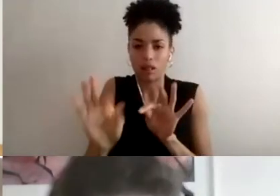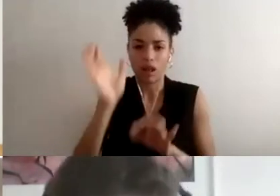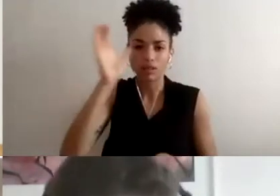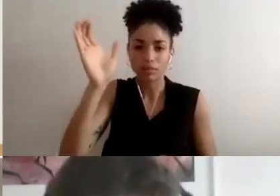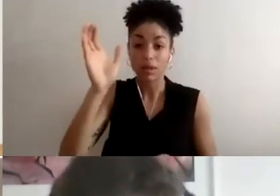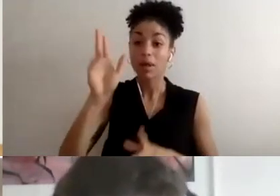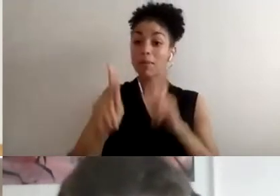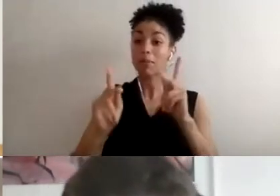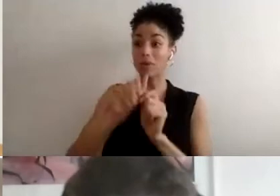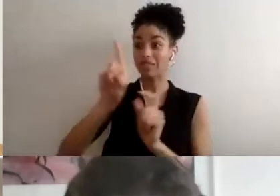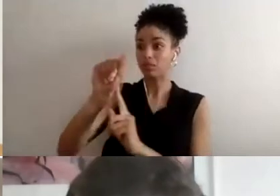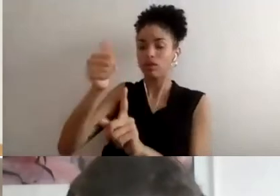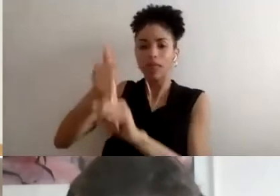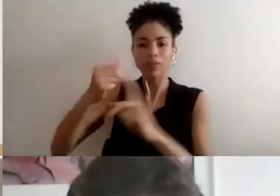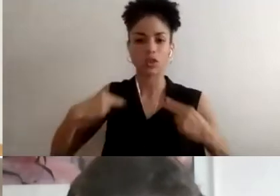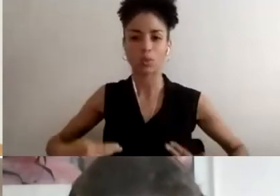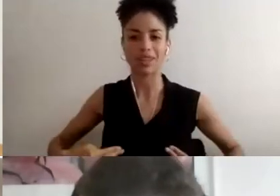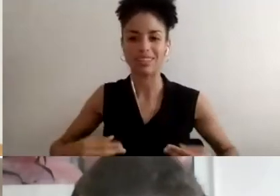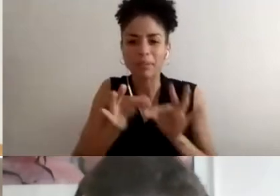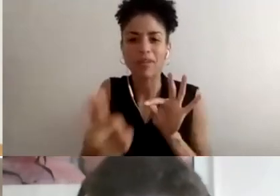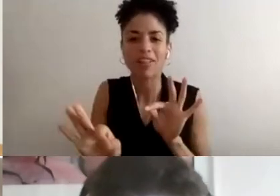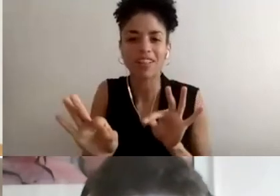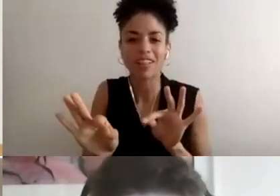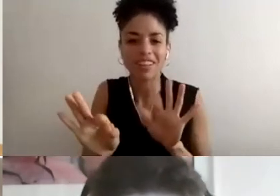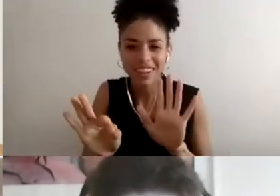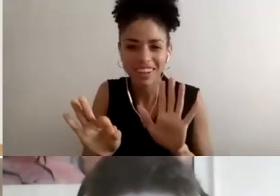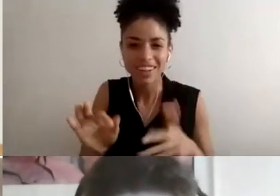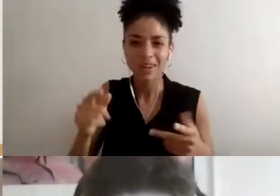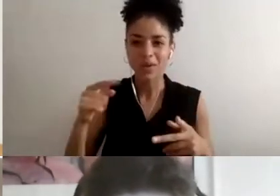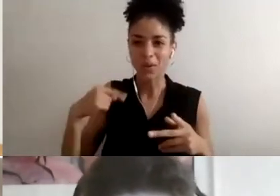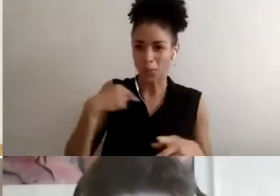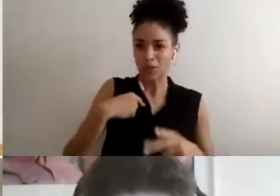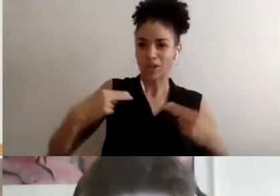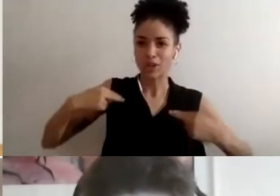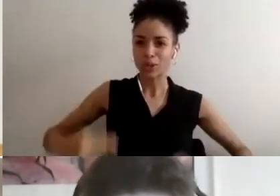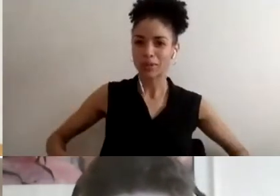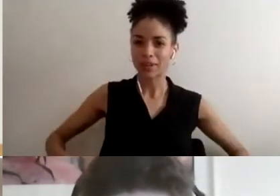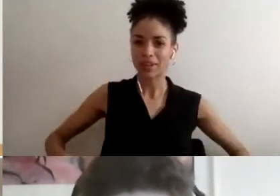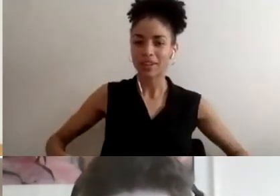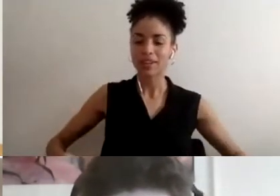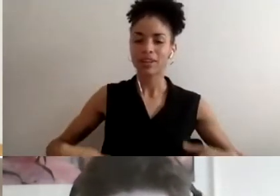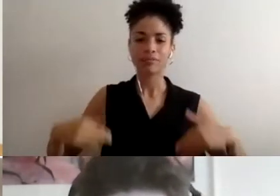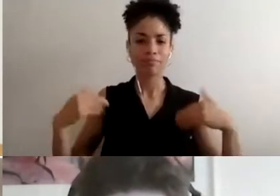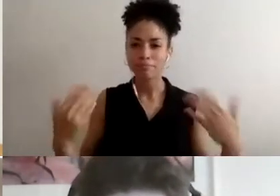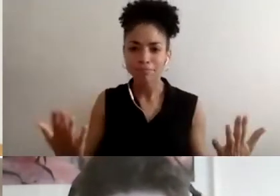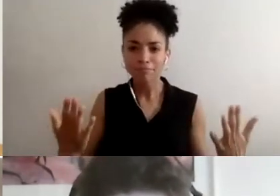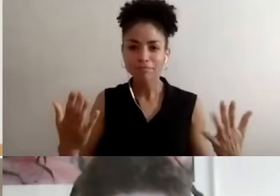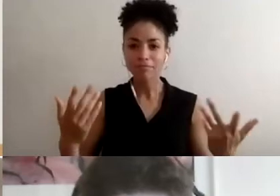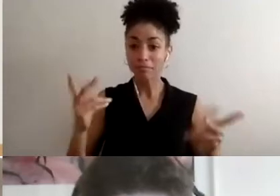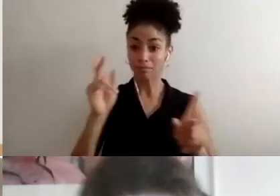are human. We're human beings. We're human beings in the same way that